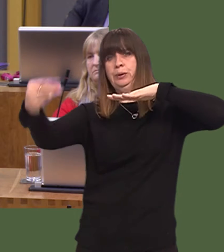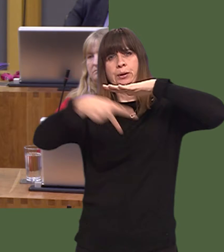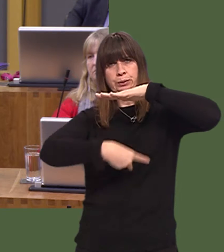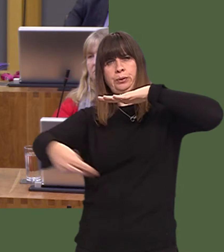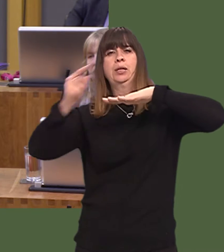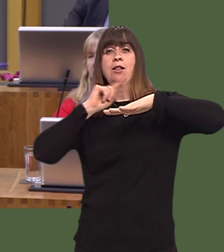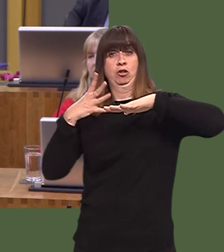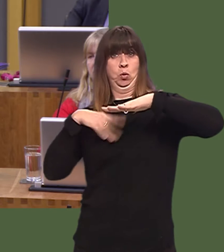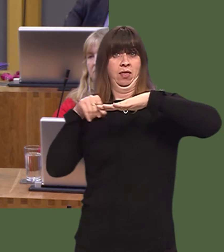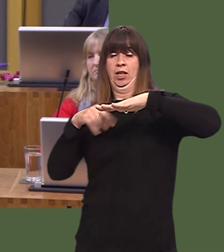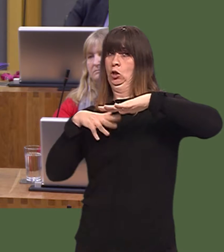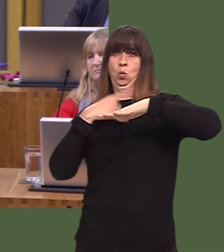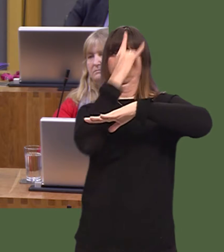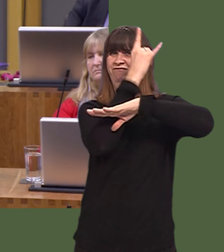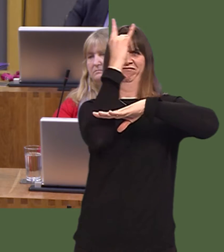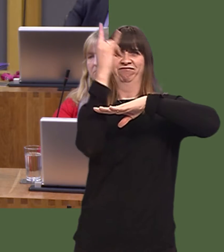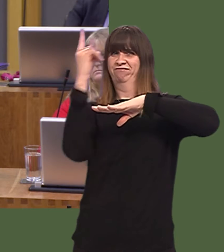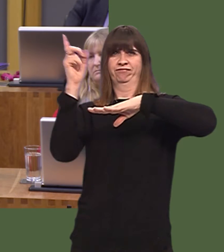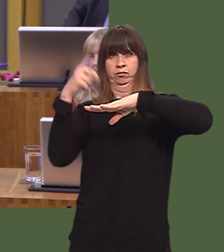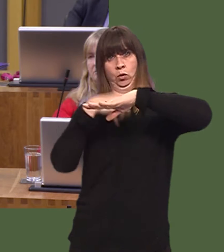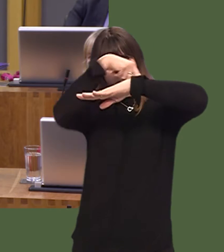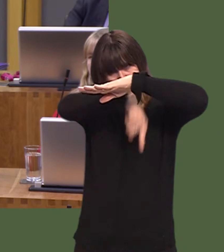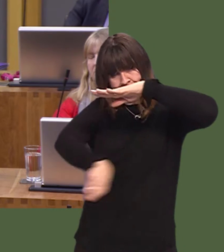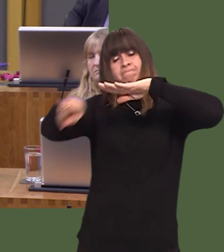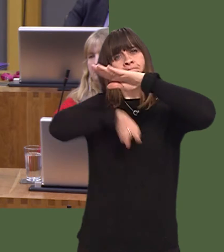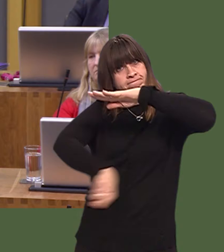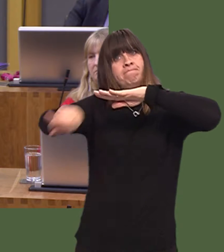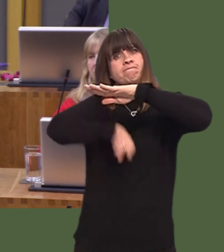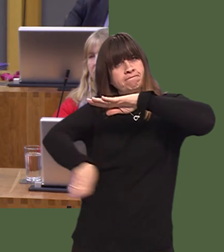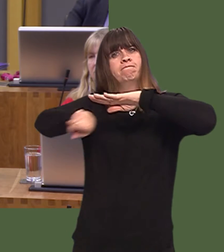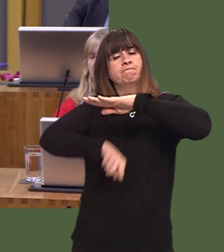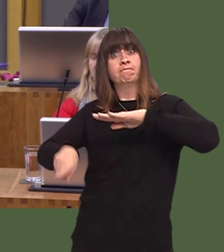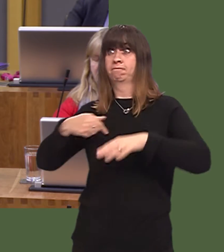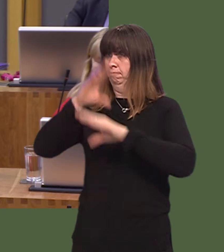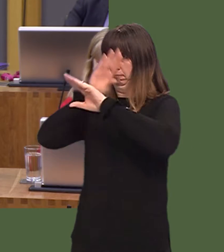Iím very happy again to tell the National Grid that that is the view of the Parliament